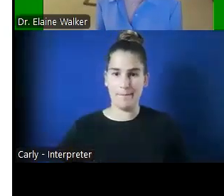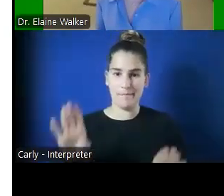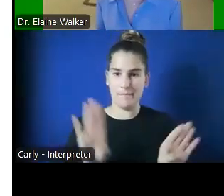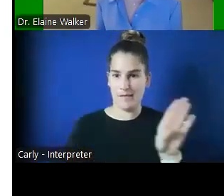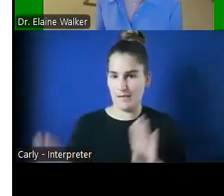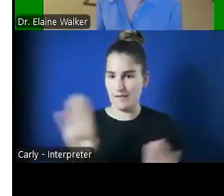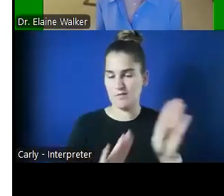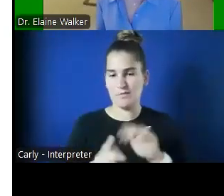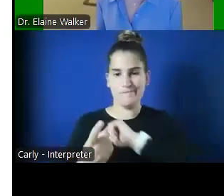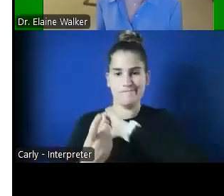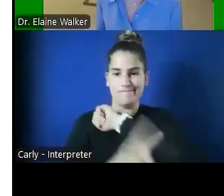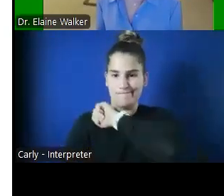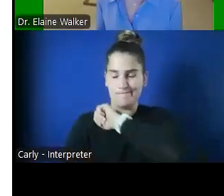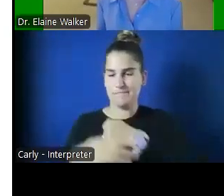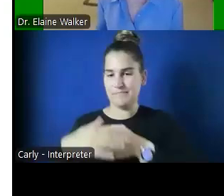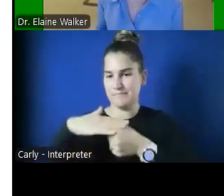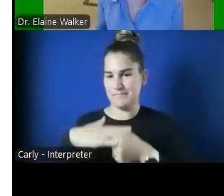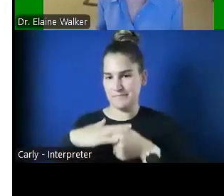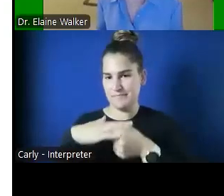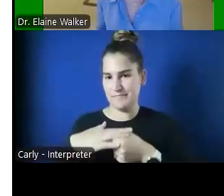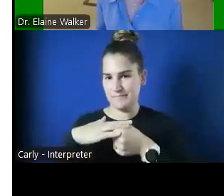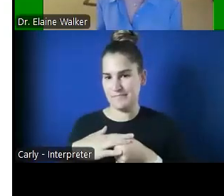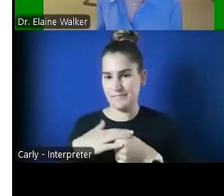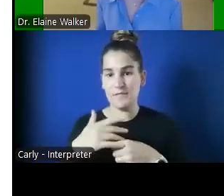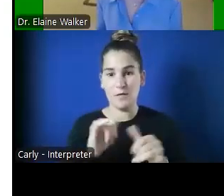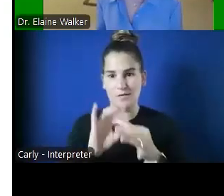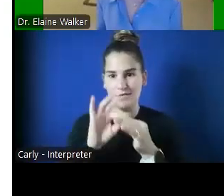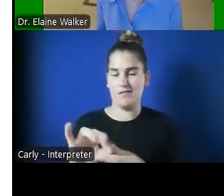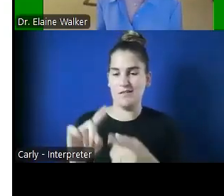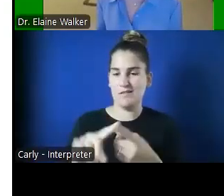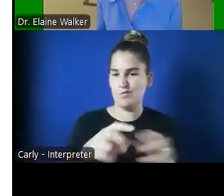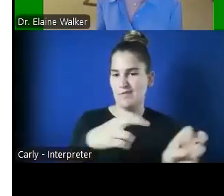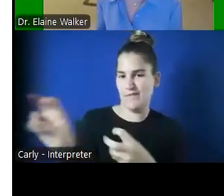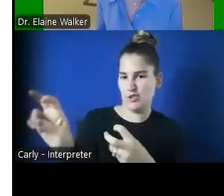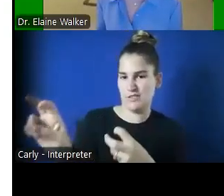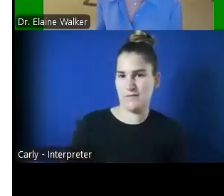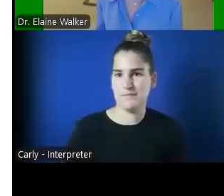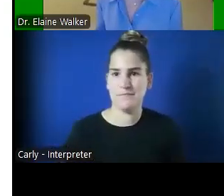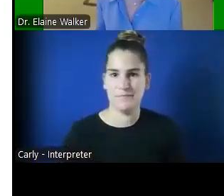consequences of stress that are also linked with conversion so